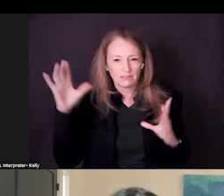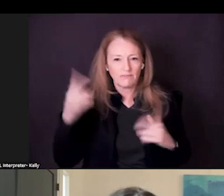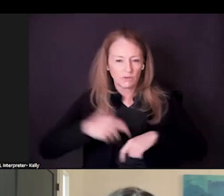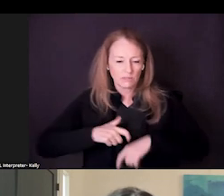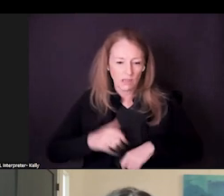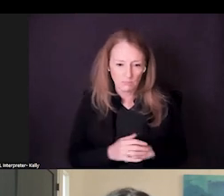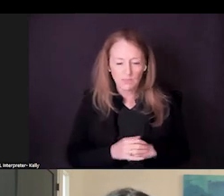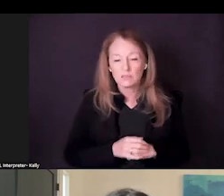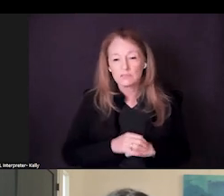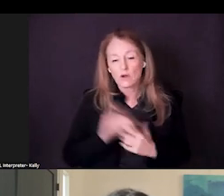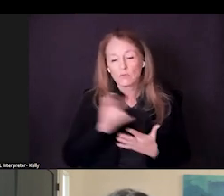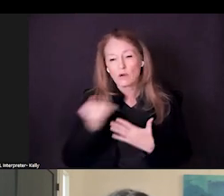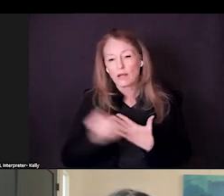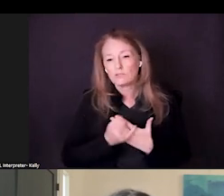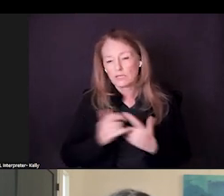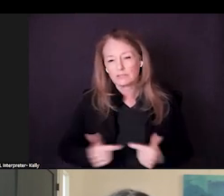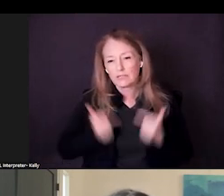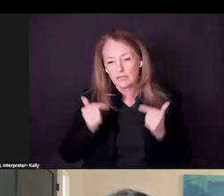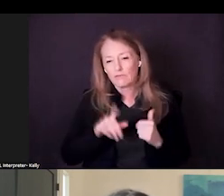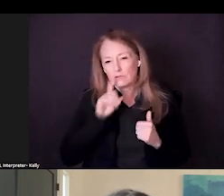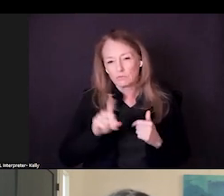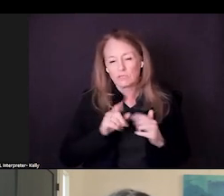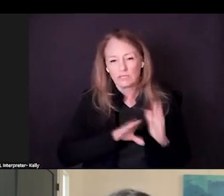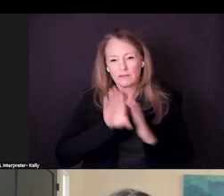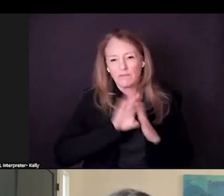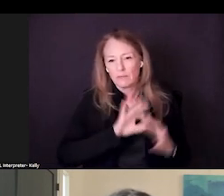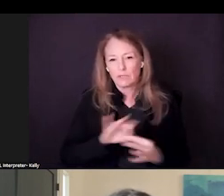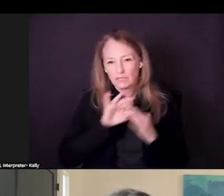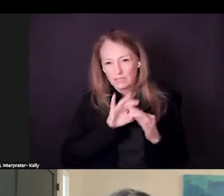ABOUT BUILDING CONNECTIONS AND COMMUNITY AND REBUILDING WHAT YOU